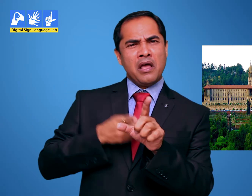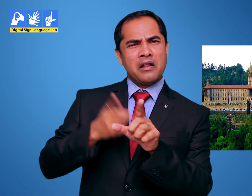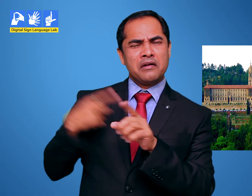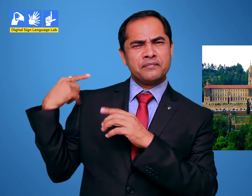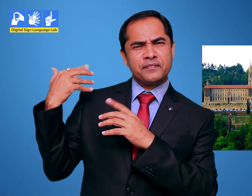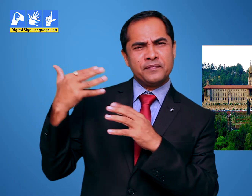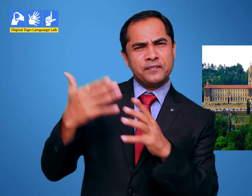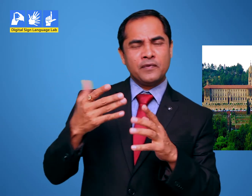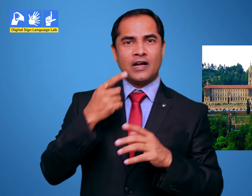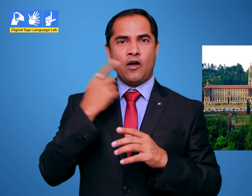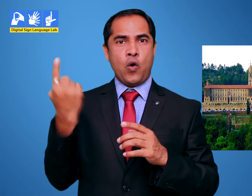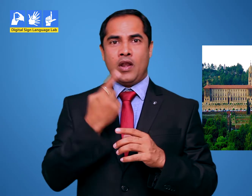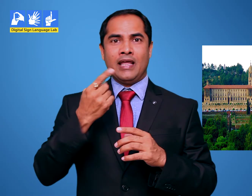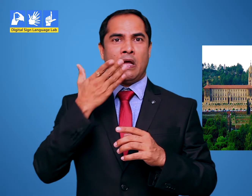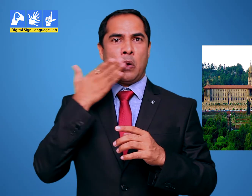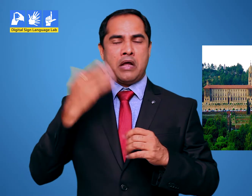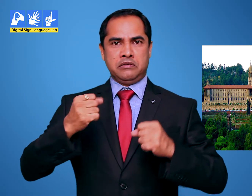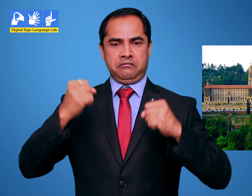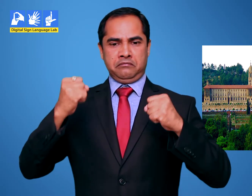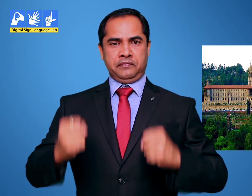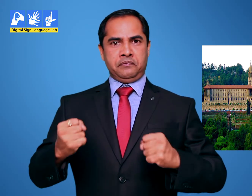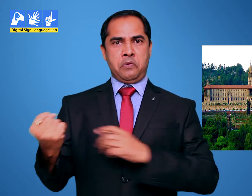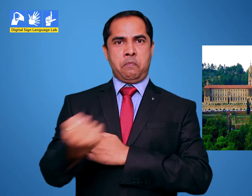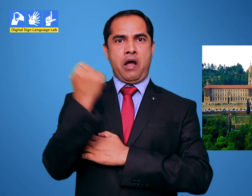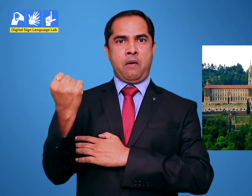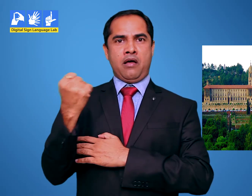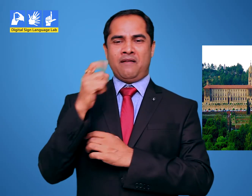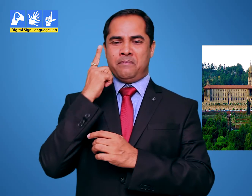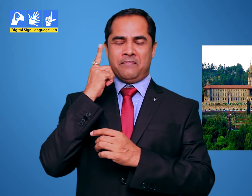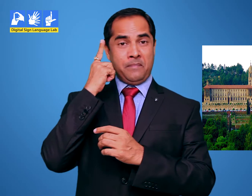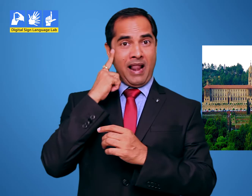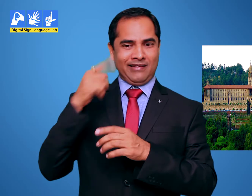had been the seat of white supremacy.